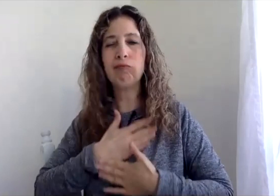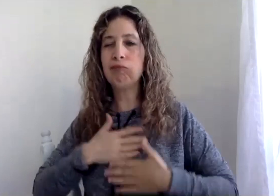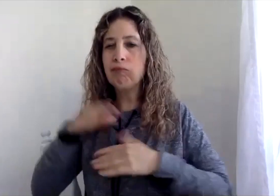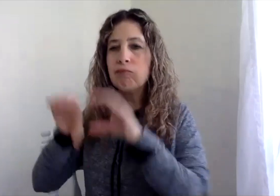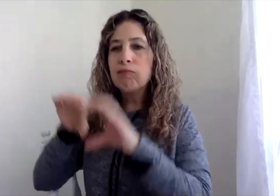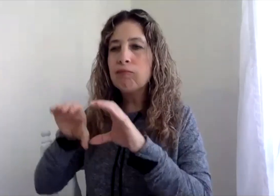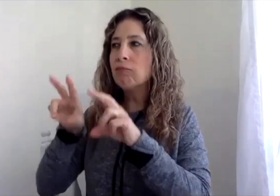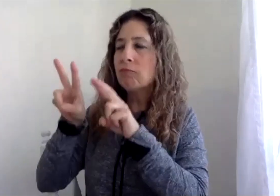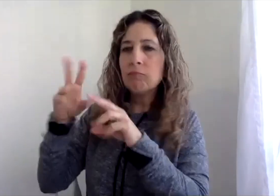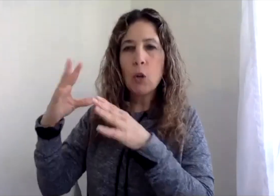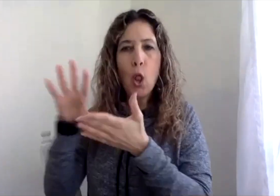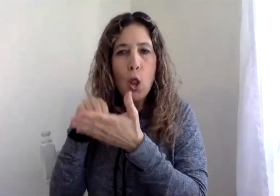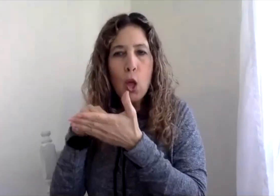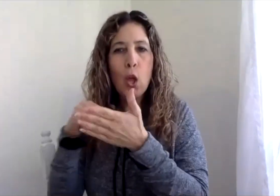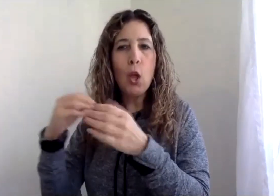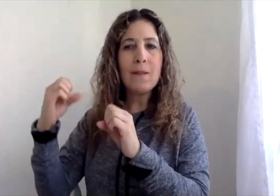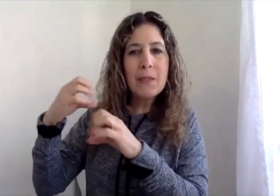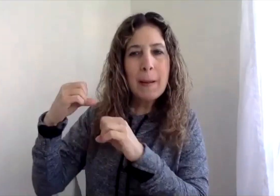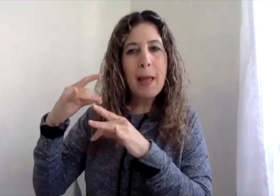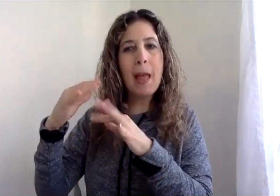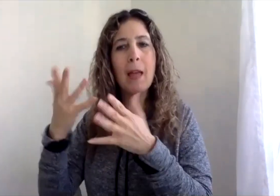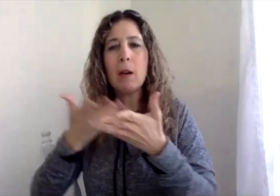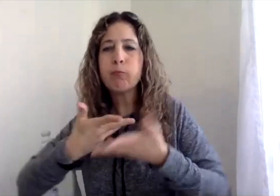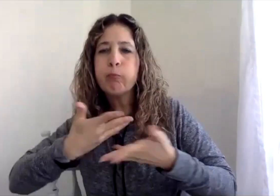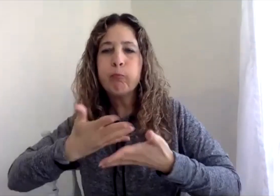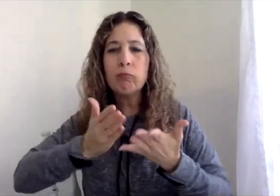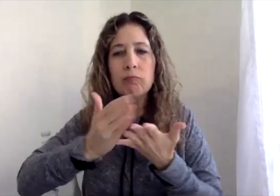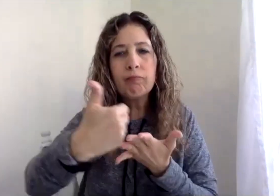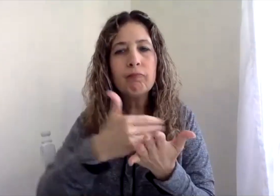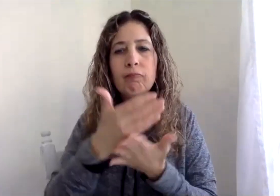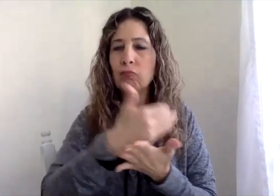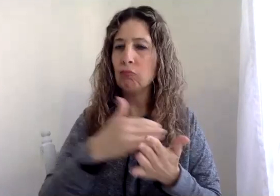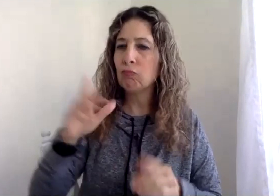and we just really loved learning from her, getting feedback from her,